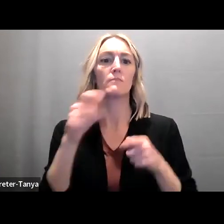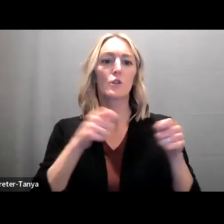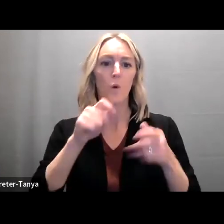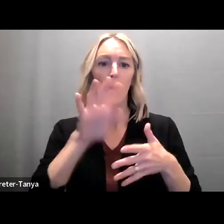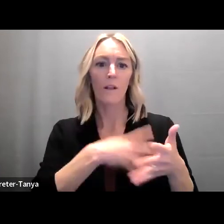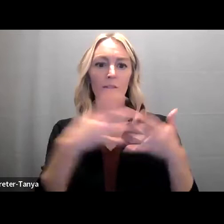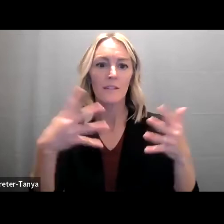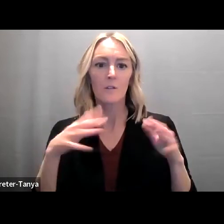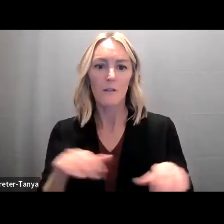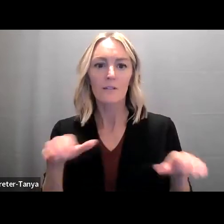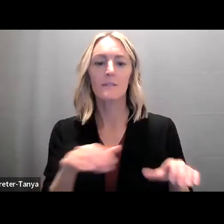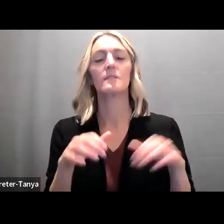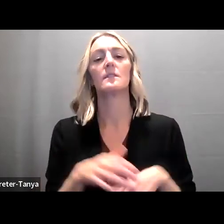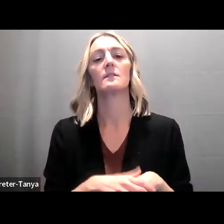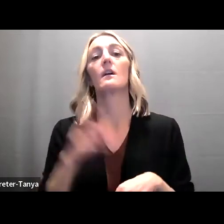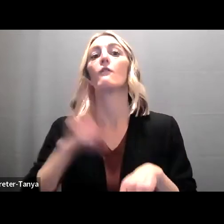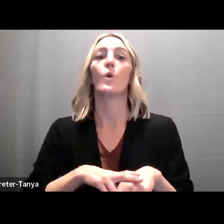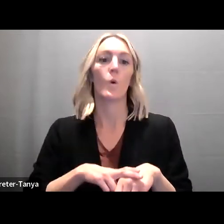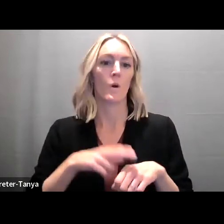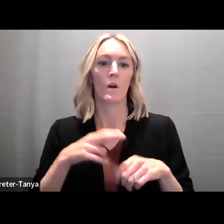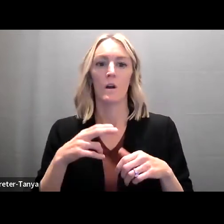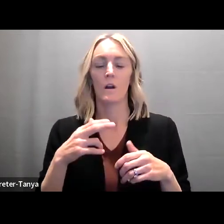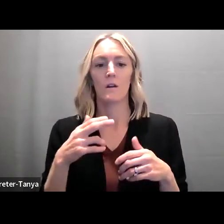Of course physical accessibility.